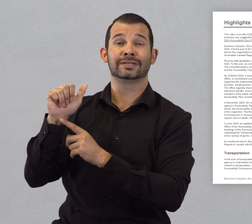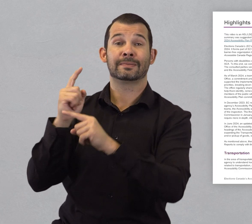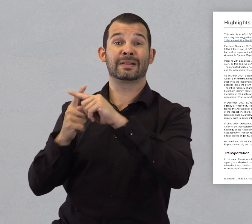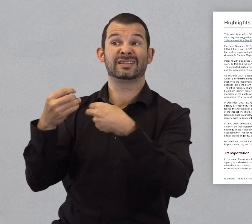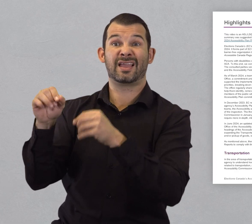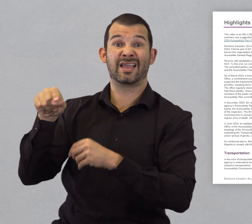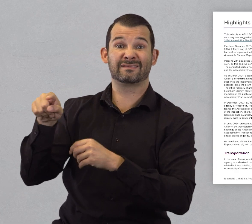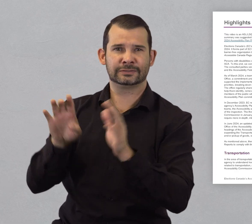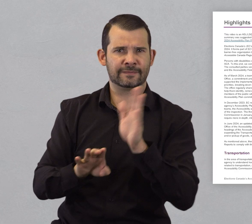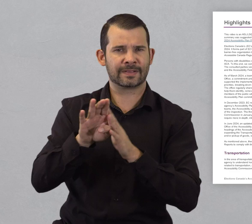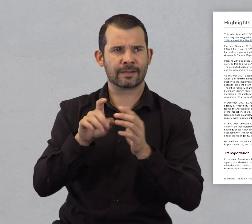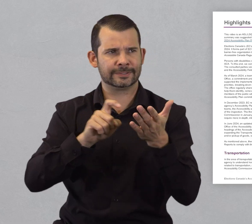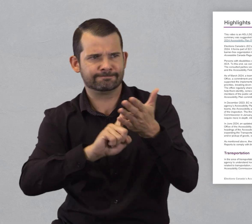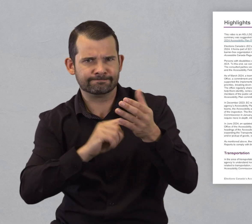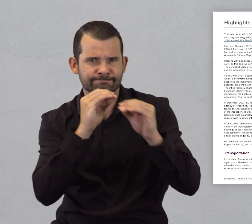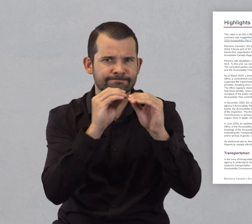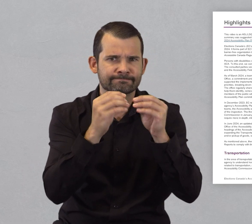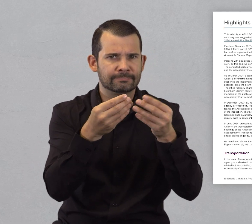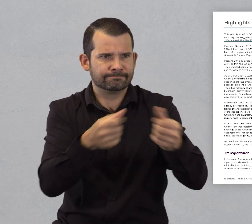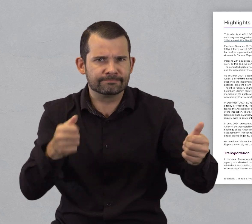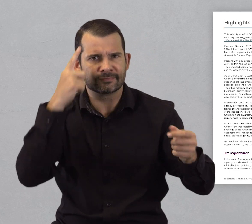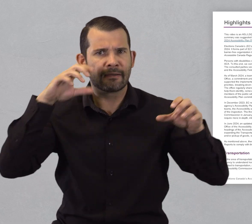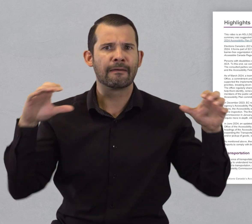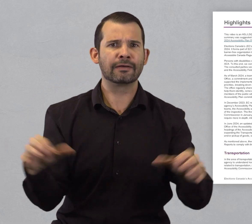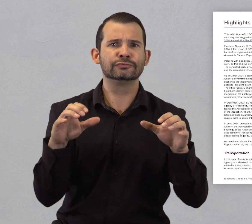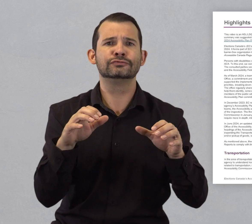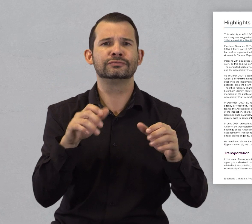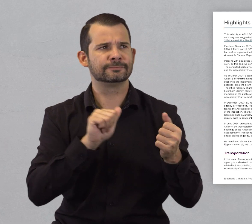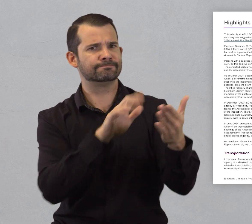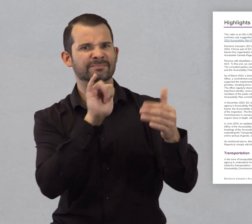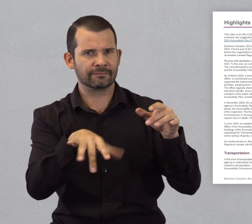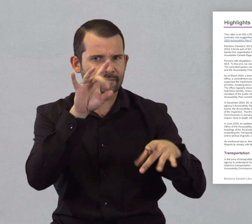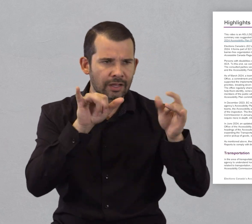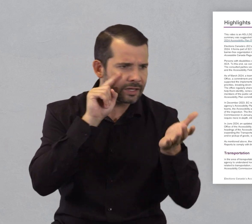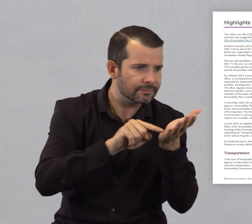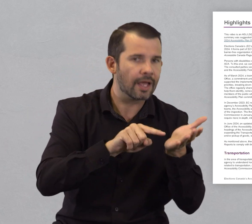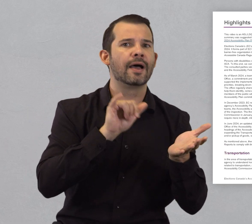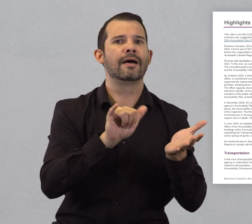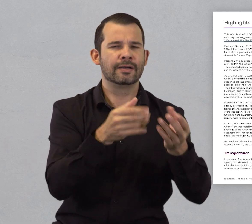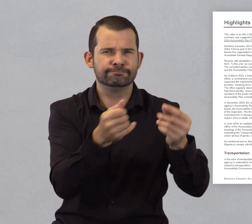Office developed a corrective action plan to address the findings of the inspection.